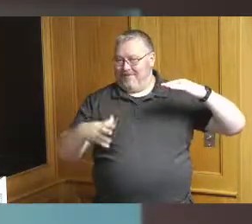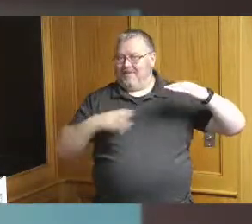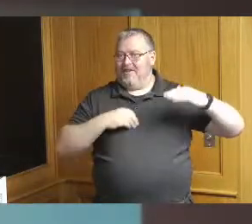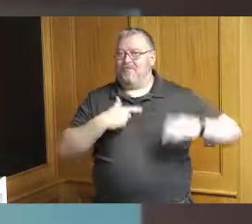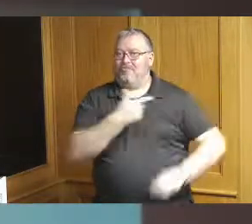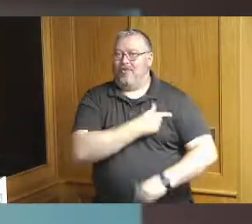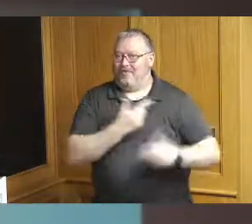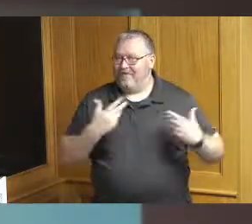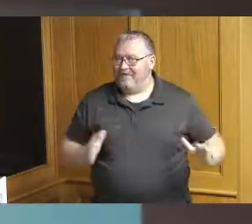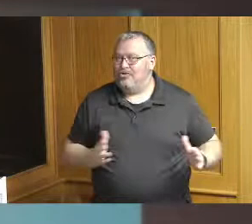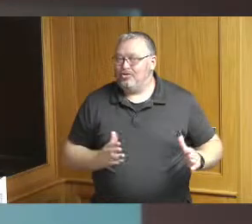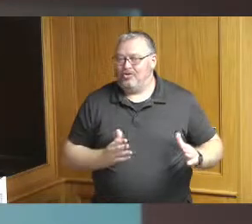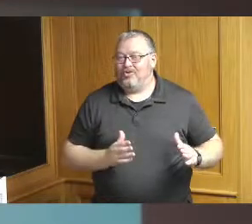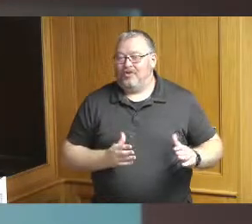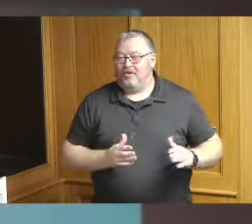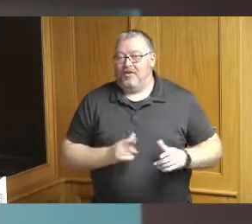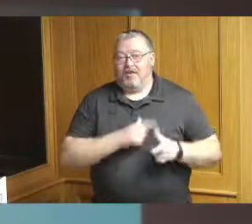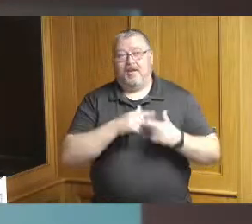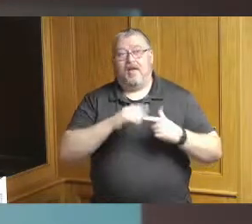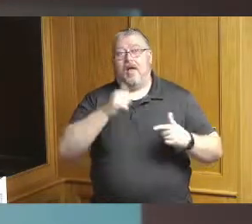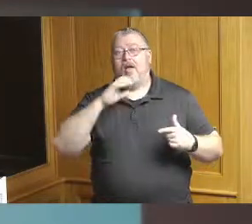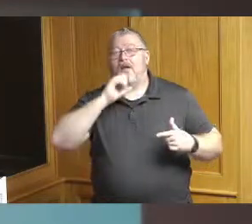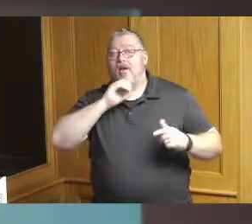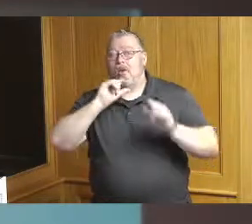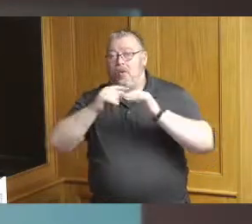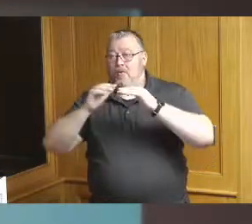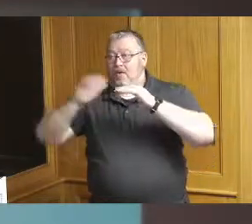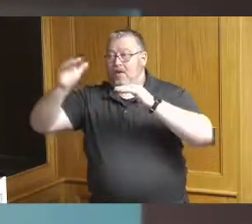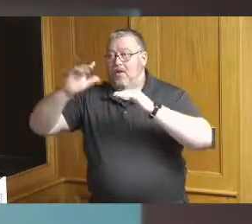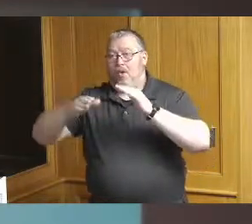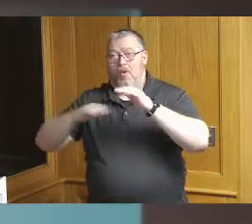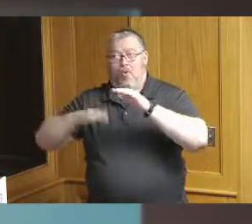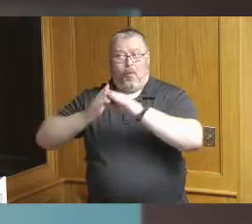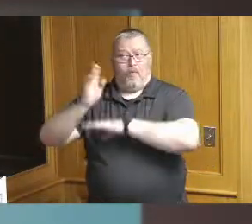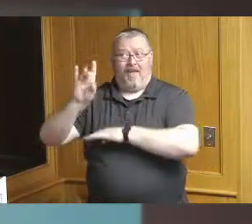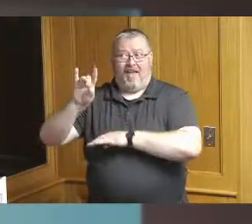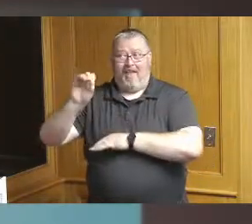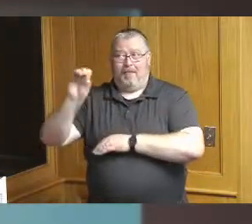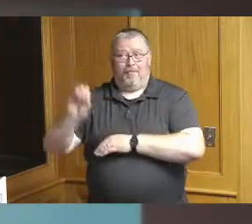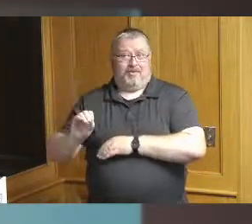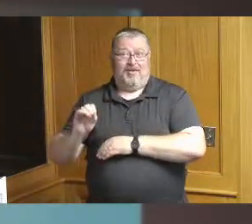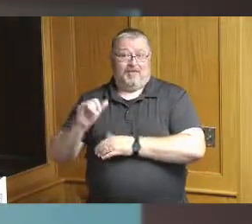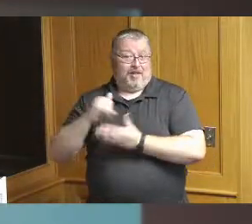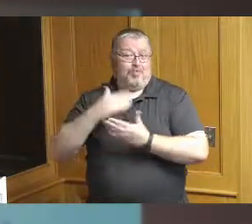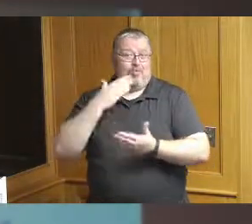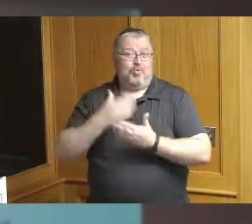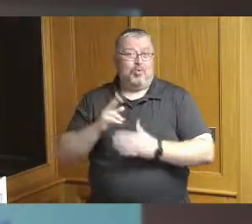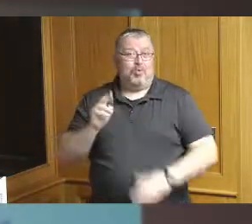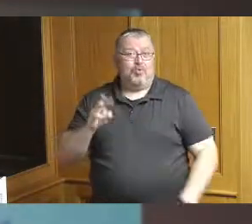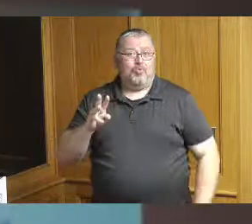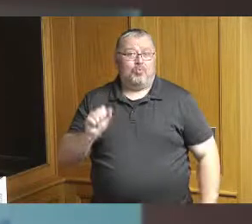and several age groups actually are more than 80 which is great news